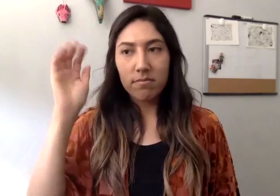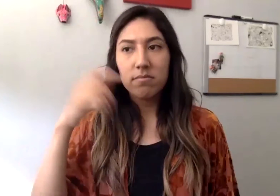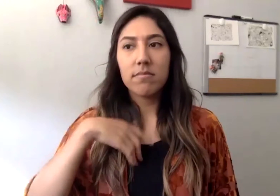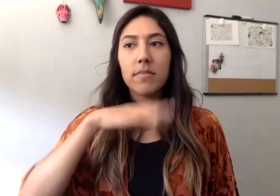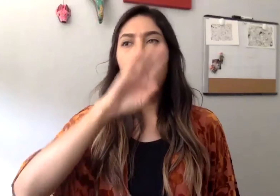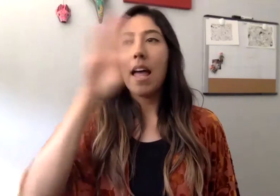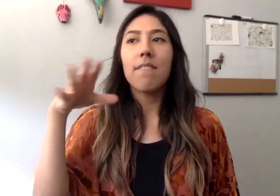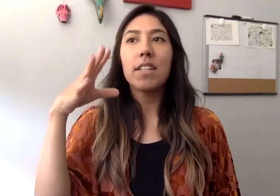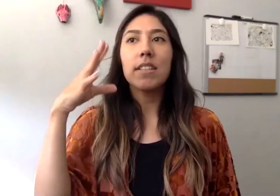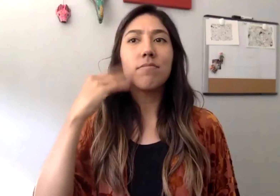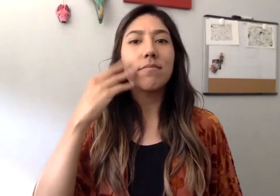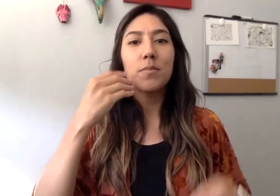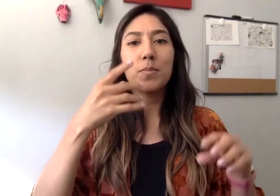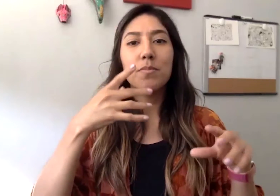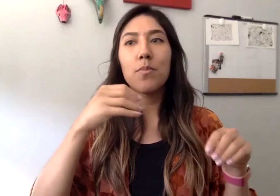raised in California. I've spent my entire life here, it wasn't